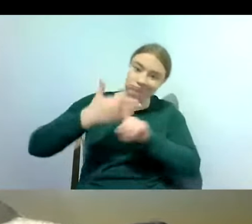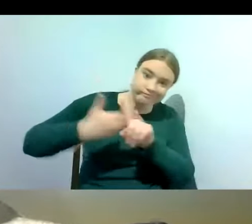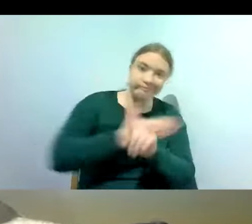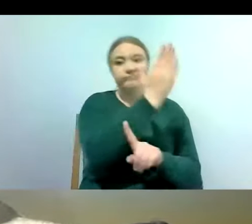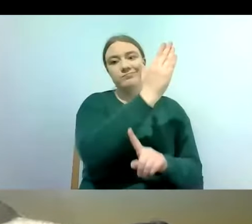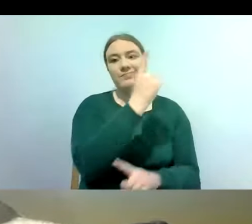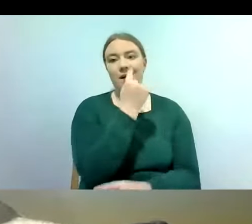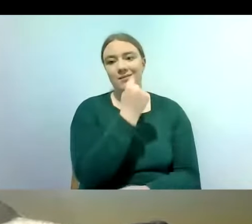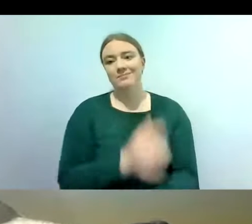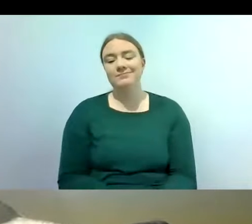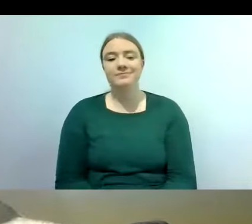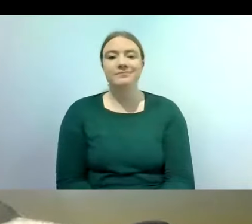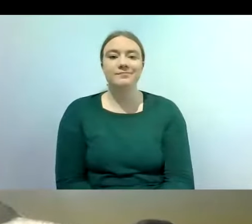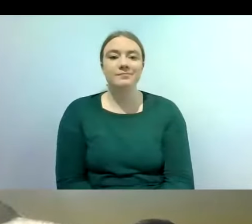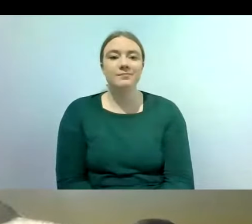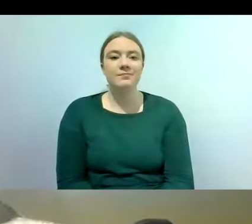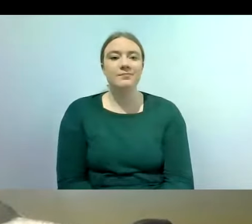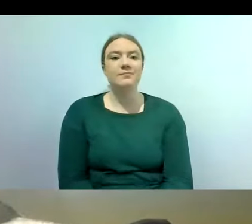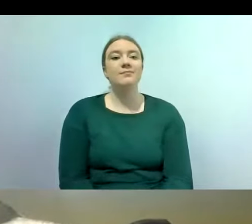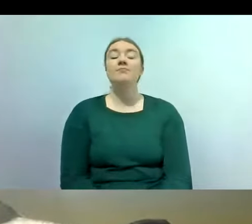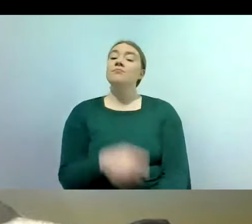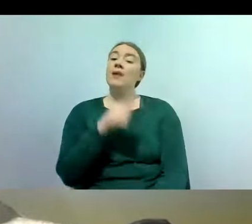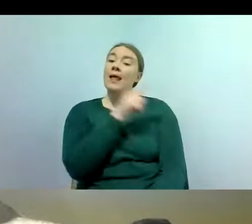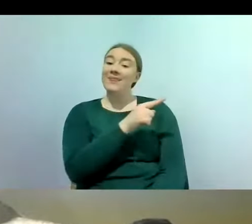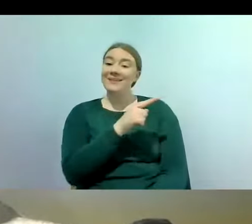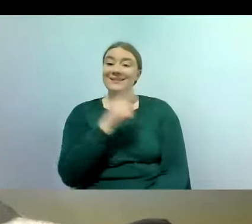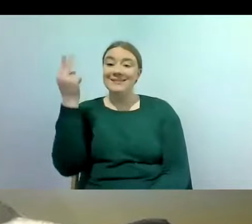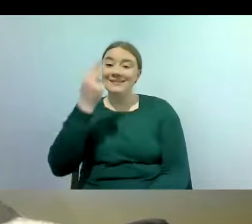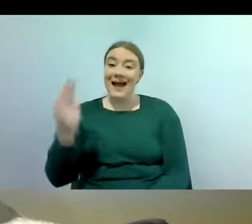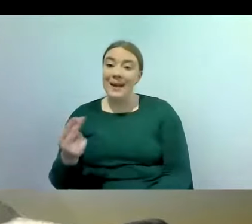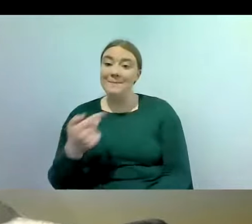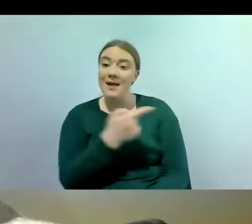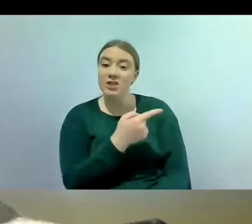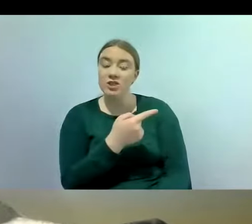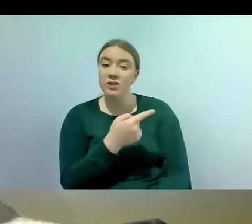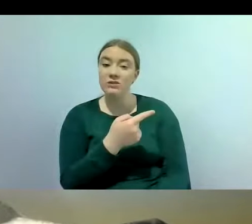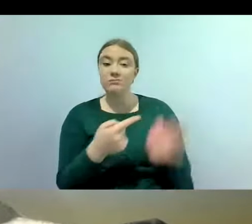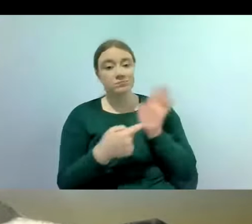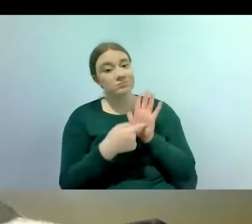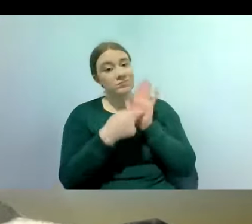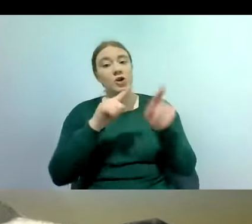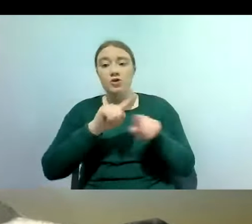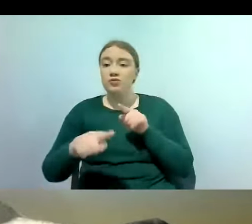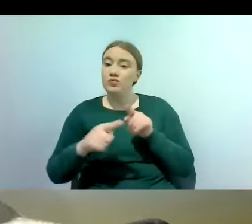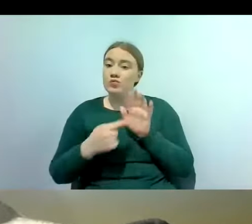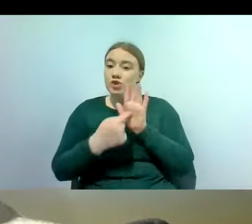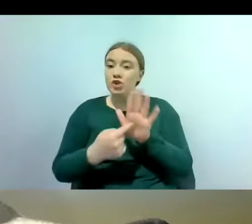um i've just included this animation to display to try and describe how variable the shad are